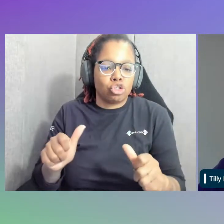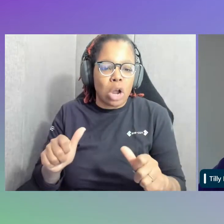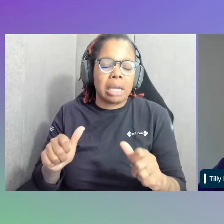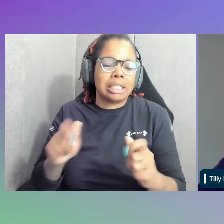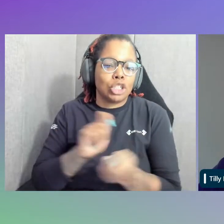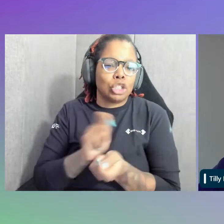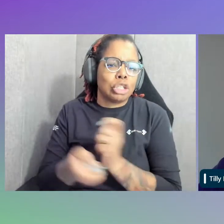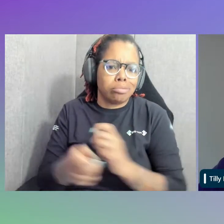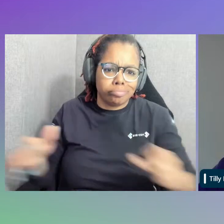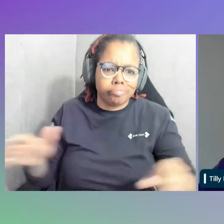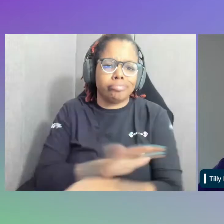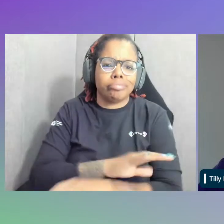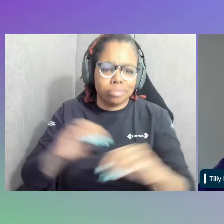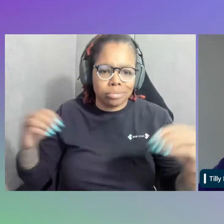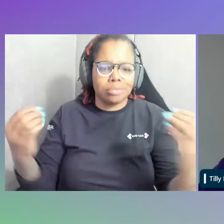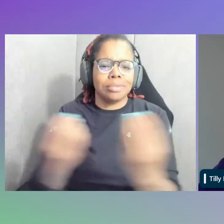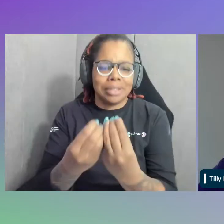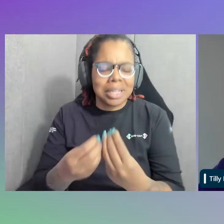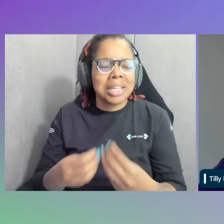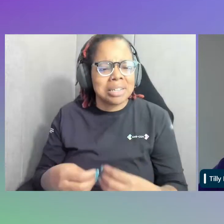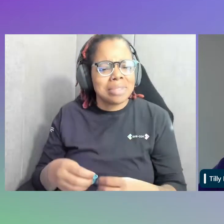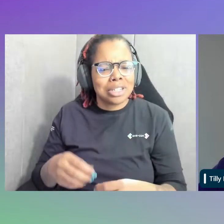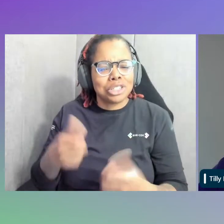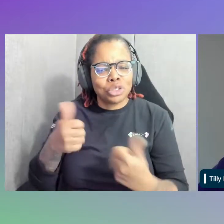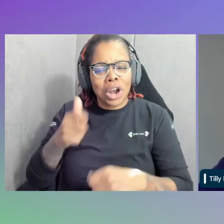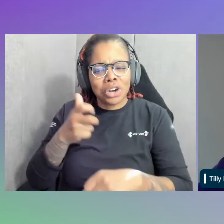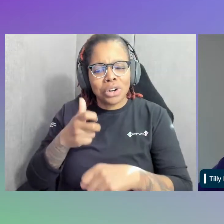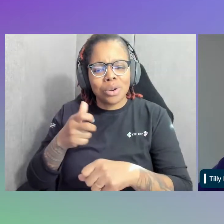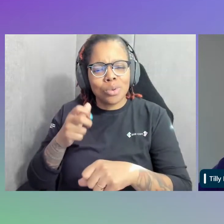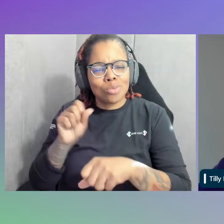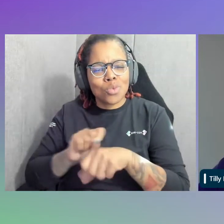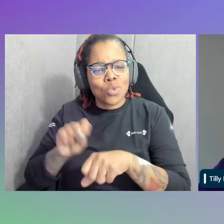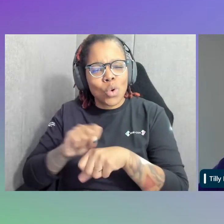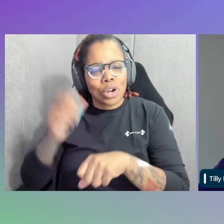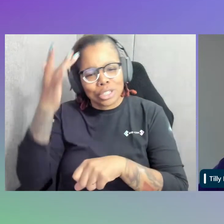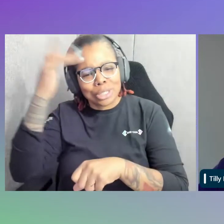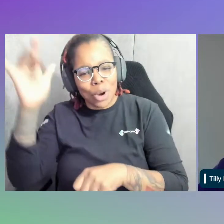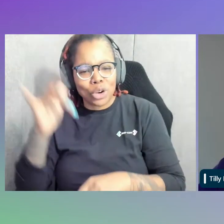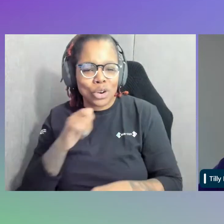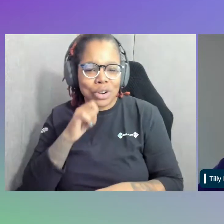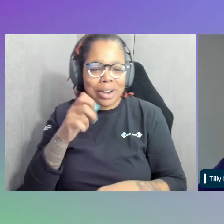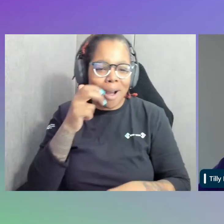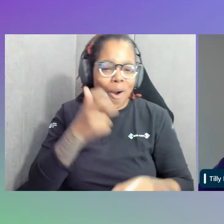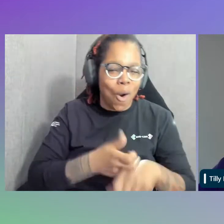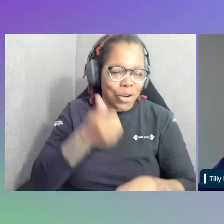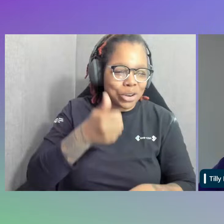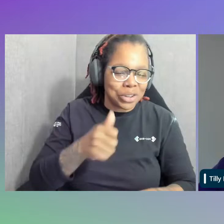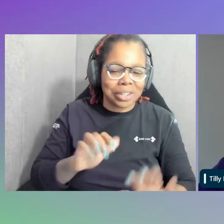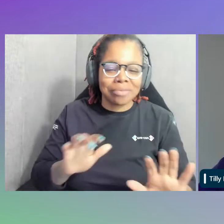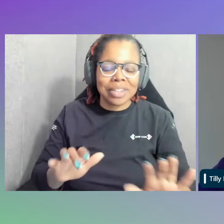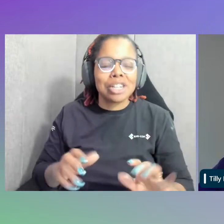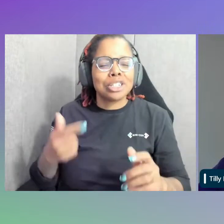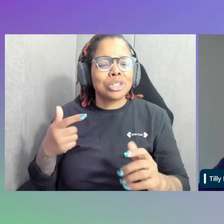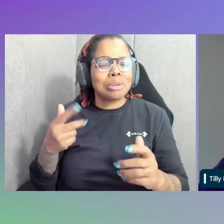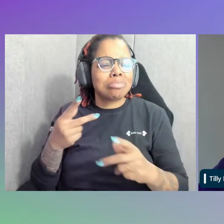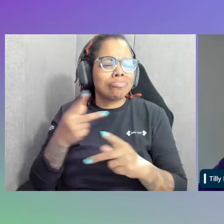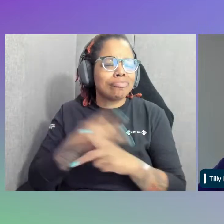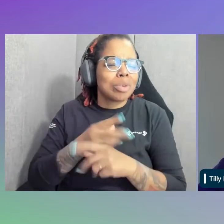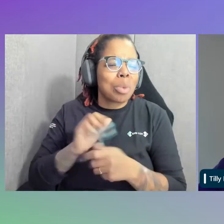So I think try and work smarter, not harder. Find ways that we can start supporting larger